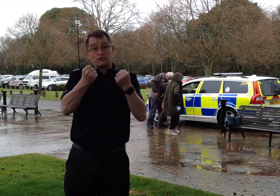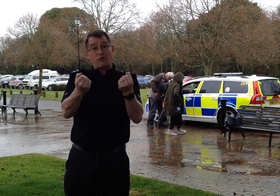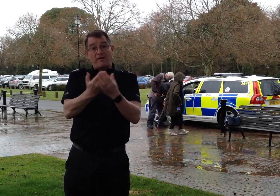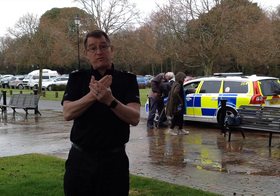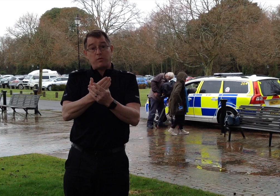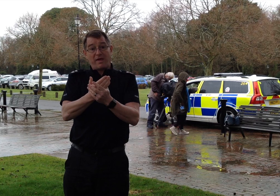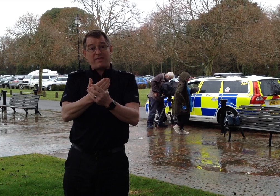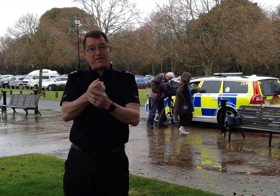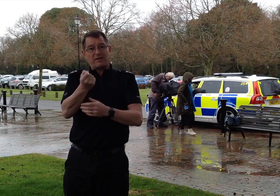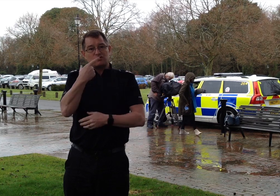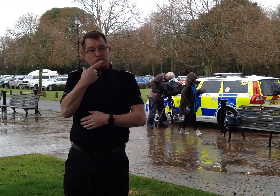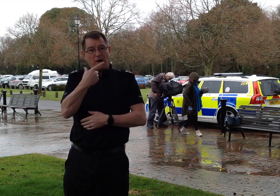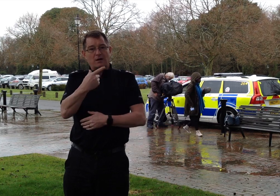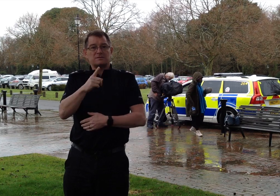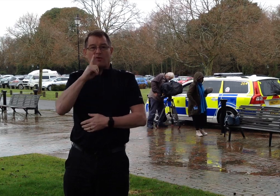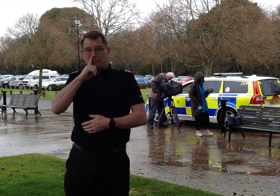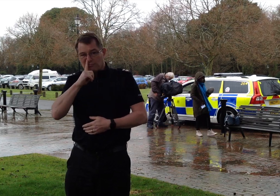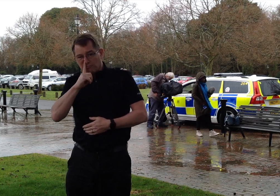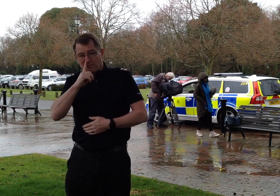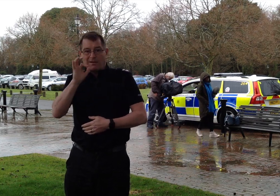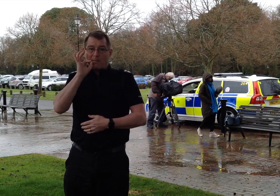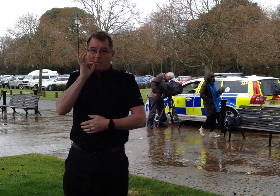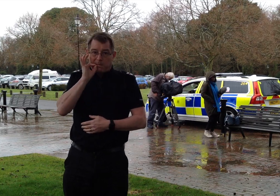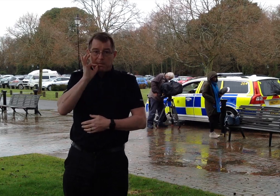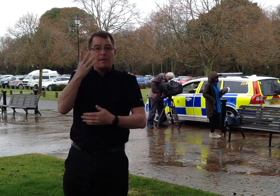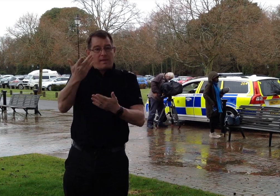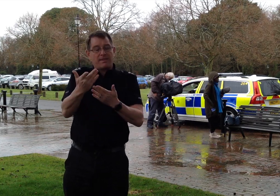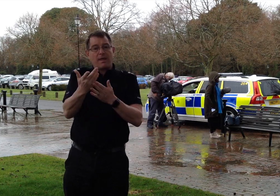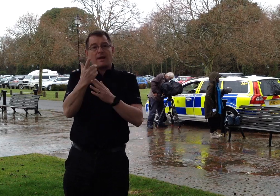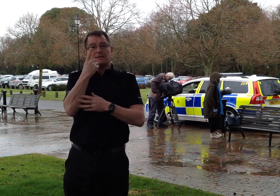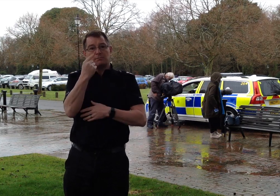If you drive with drugs like cocaine or cannabis